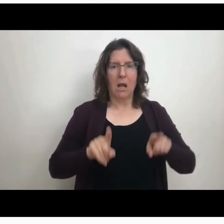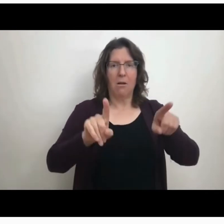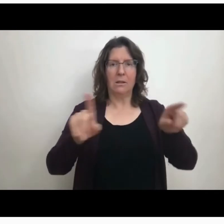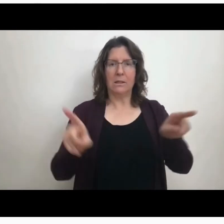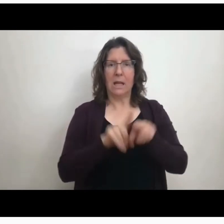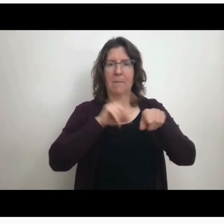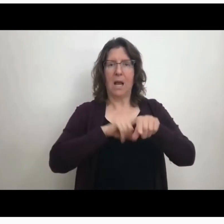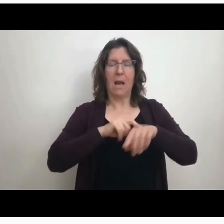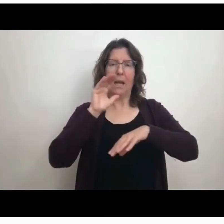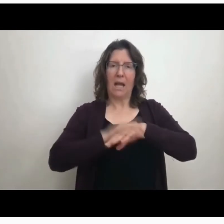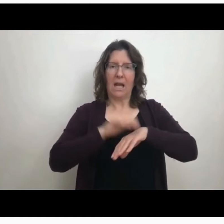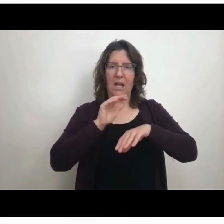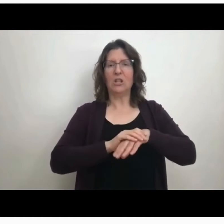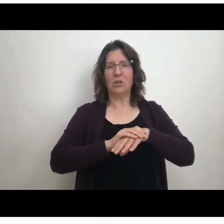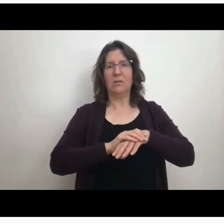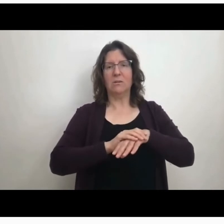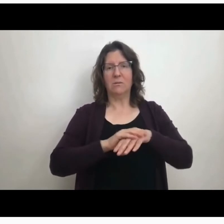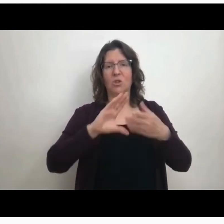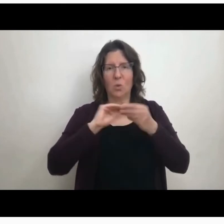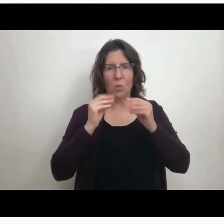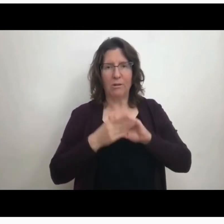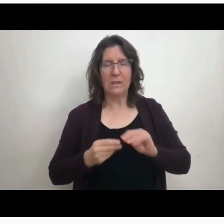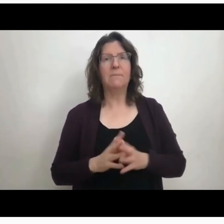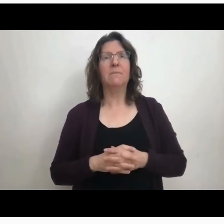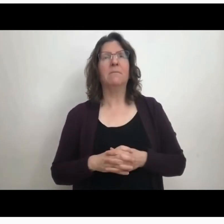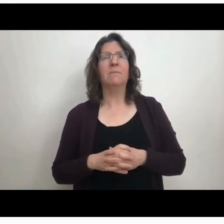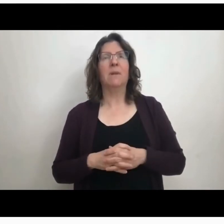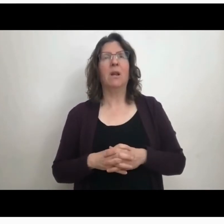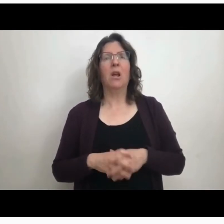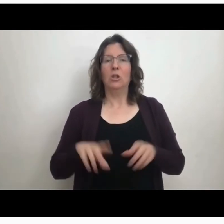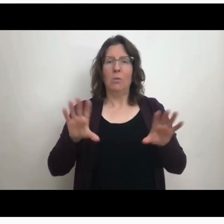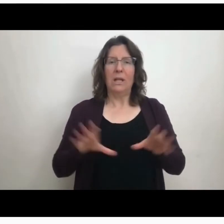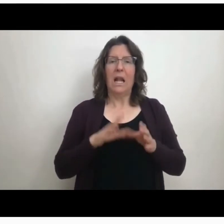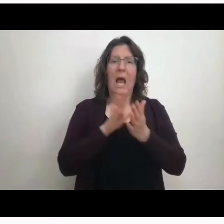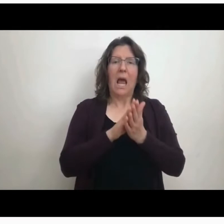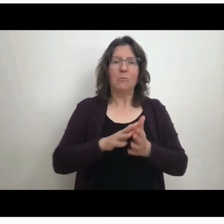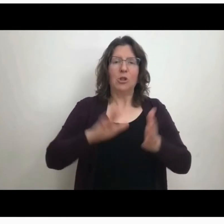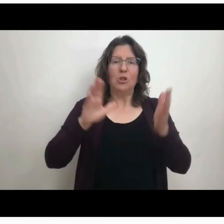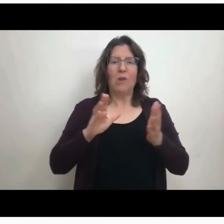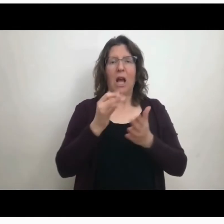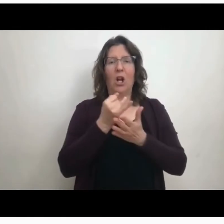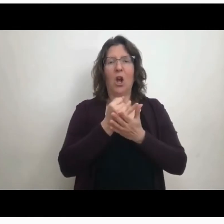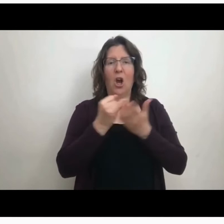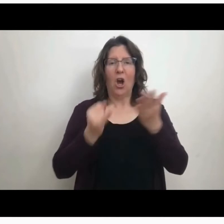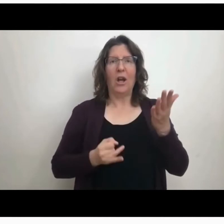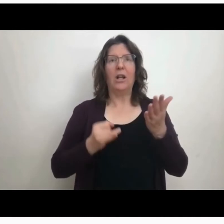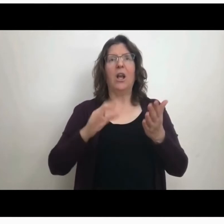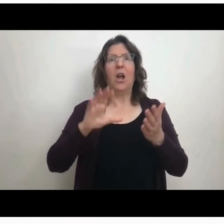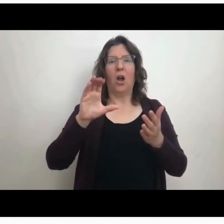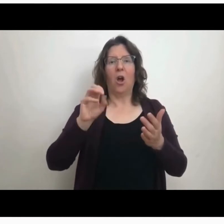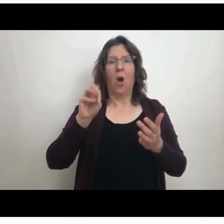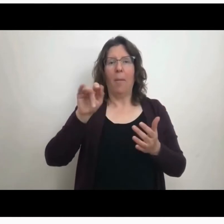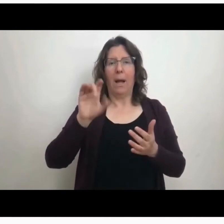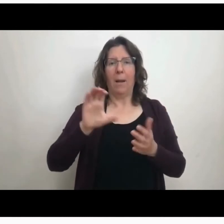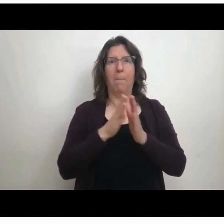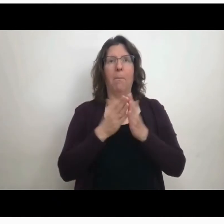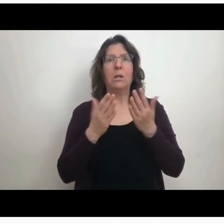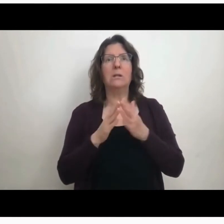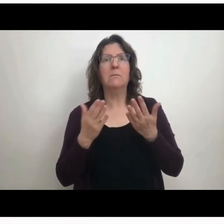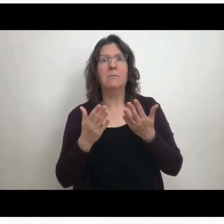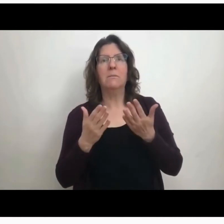for each art project the students were working on, they also had to create an English story.